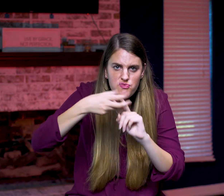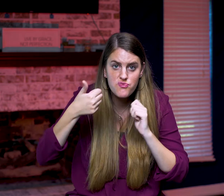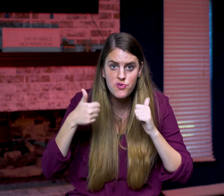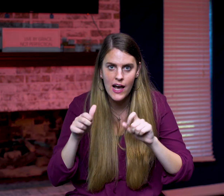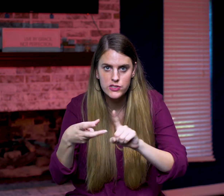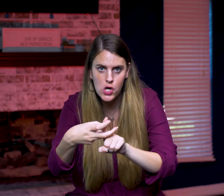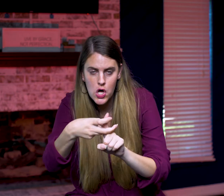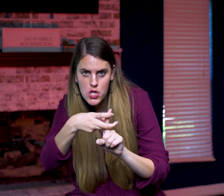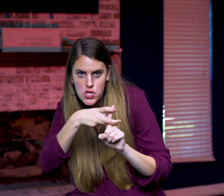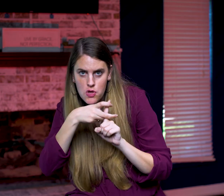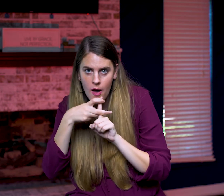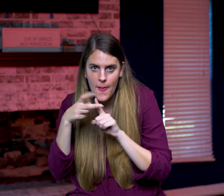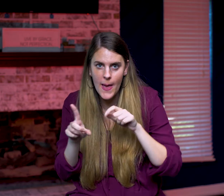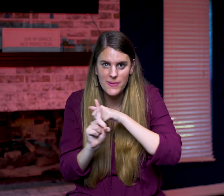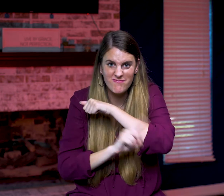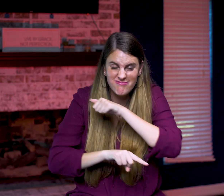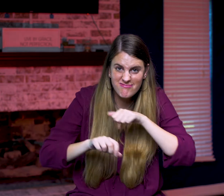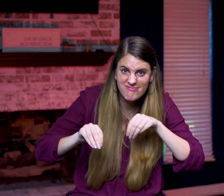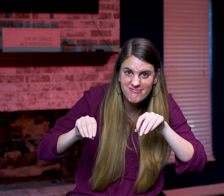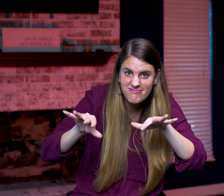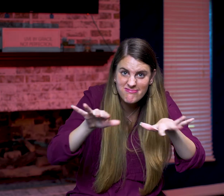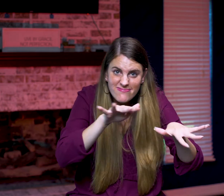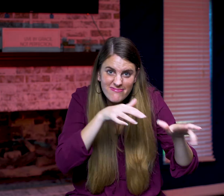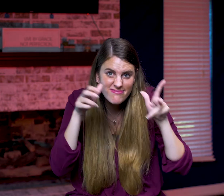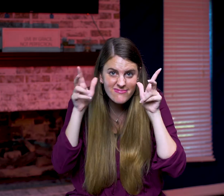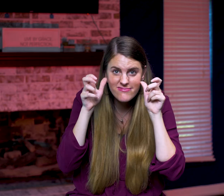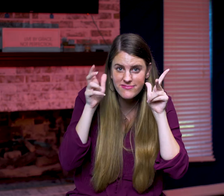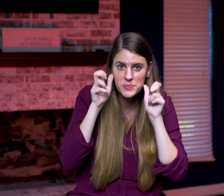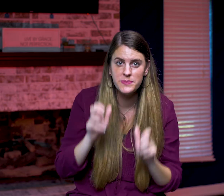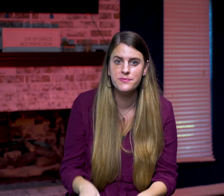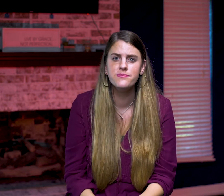who try to lure them into apostasy.